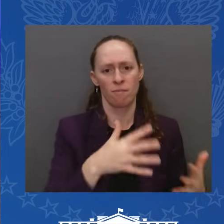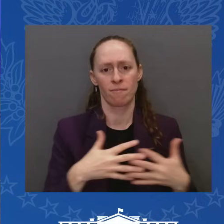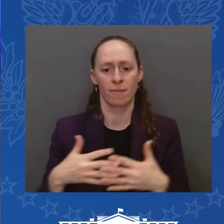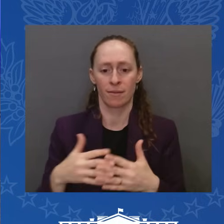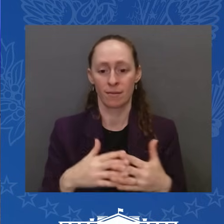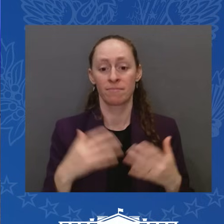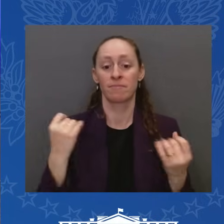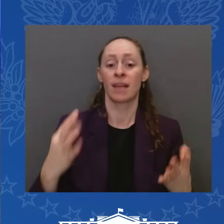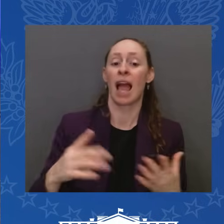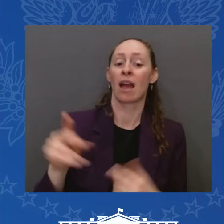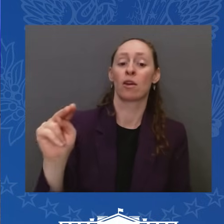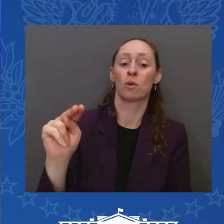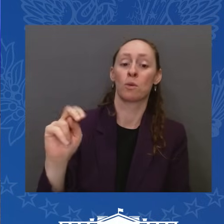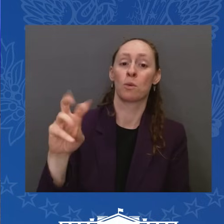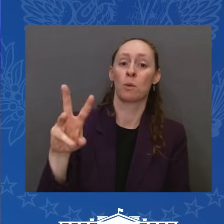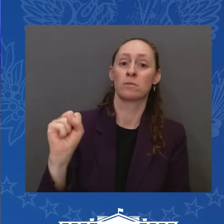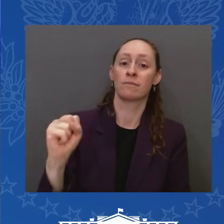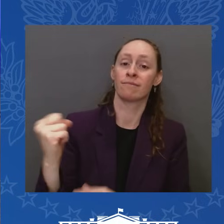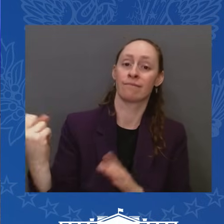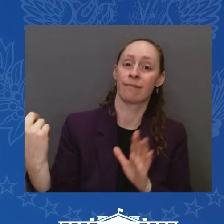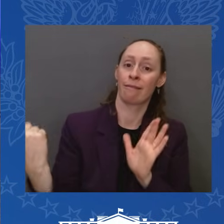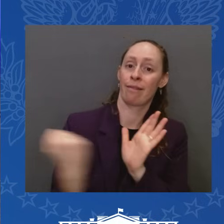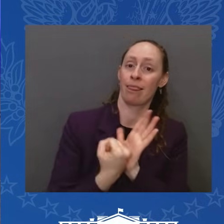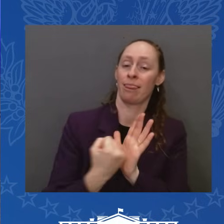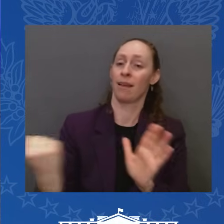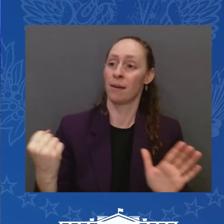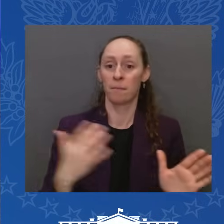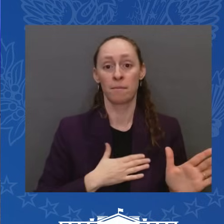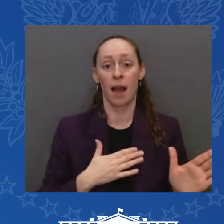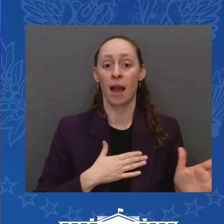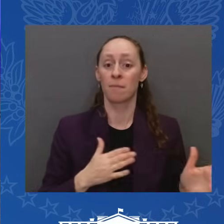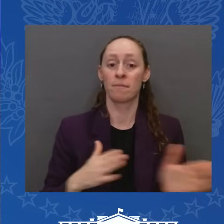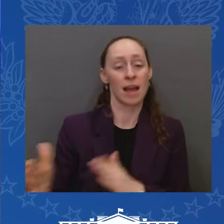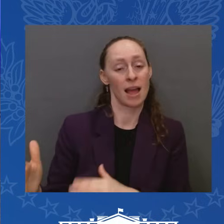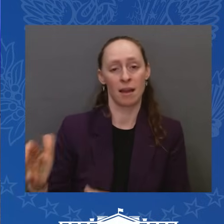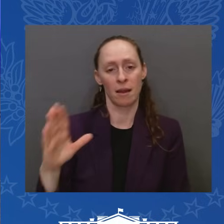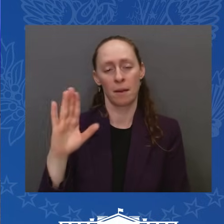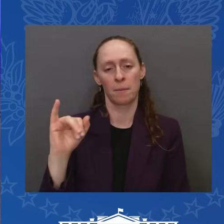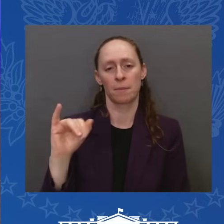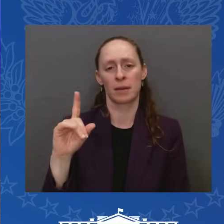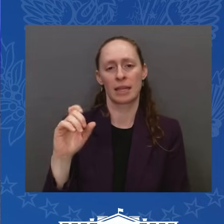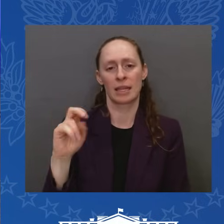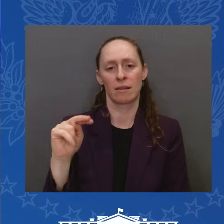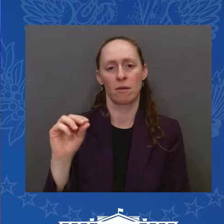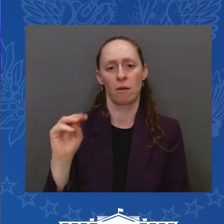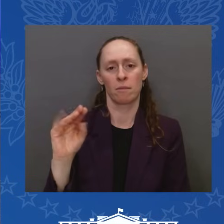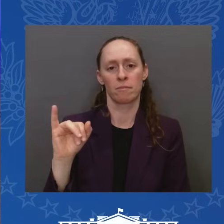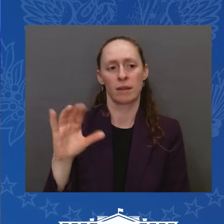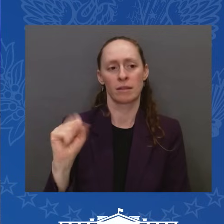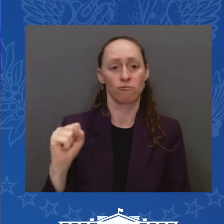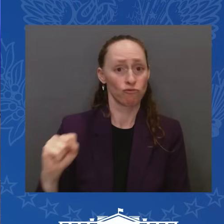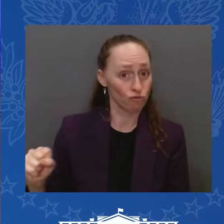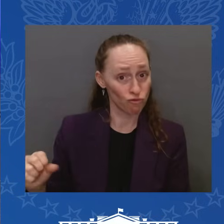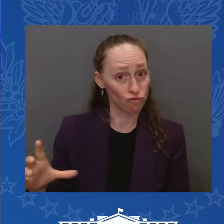or your family to get a good job. For too long, science and innovation, and economic opportunities that came with it,